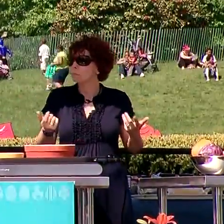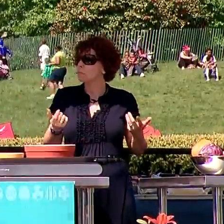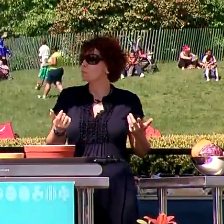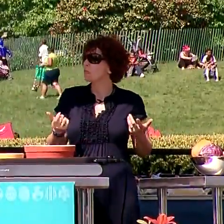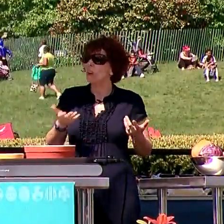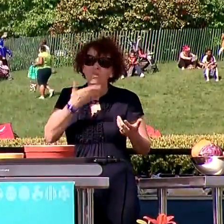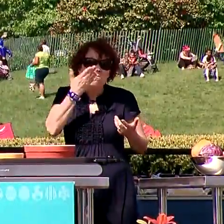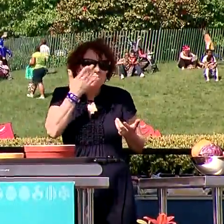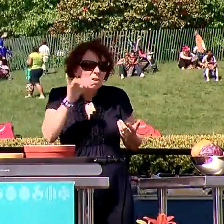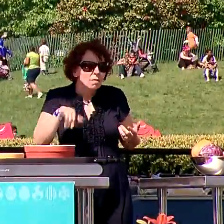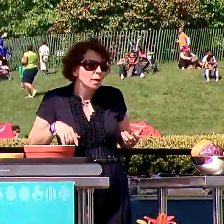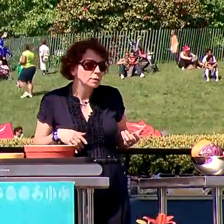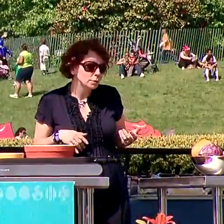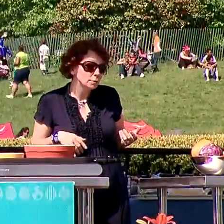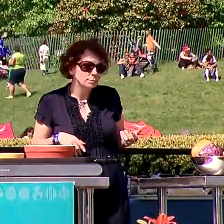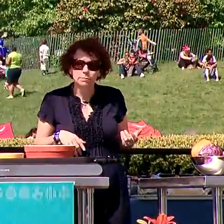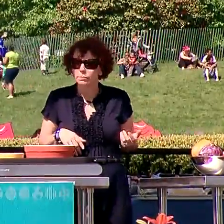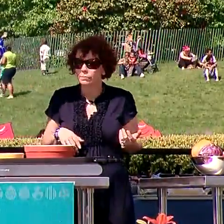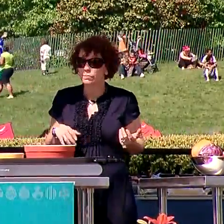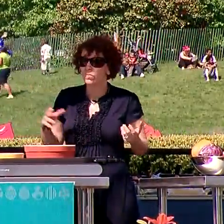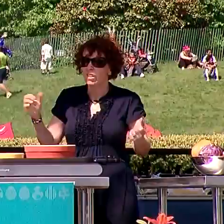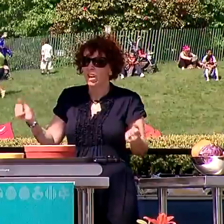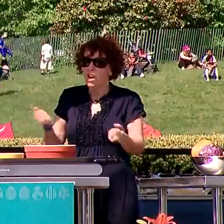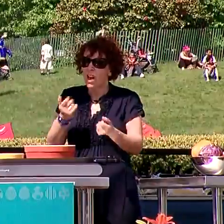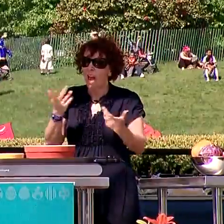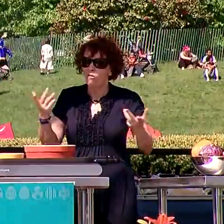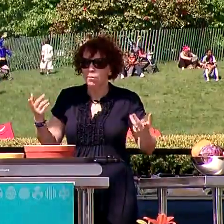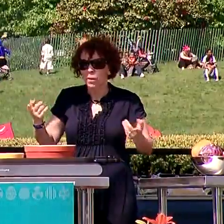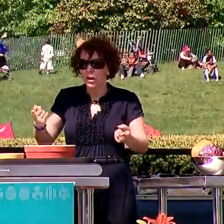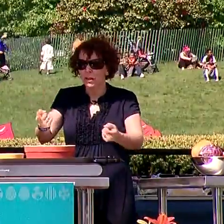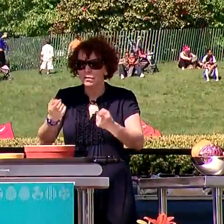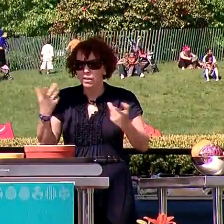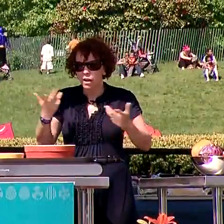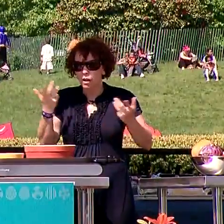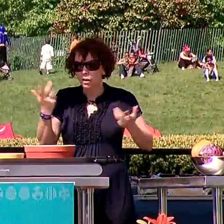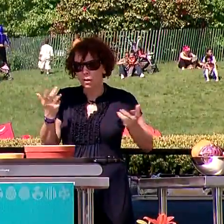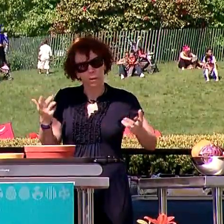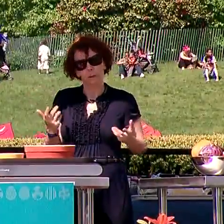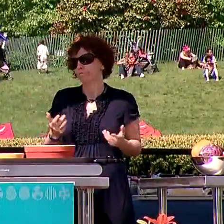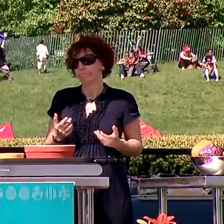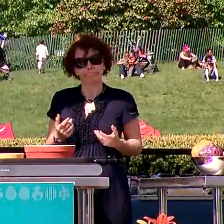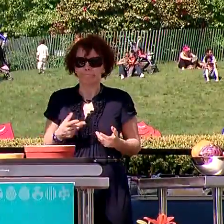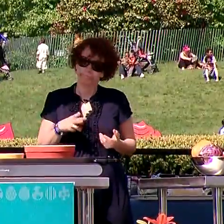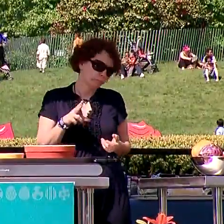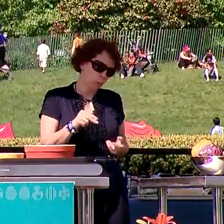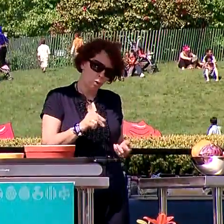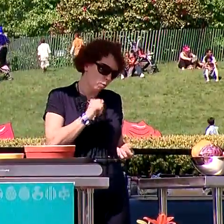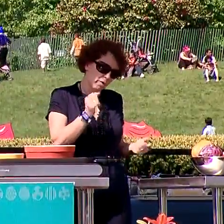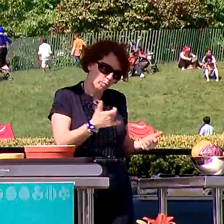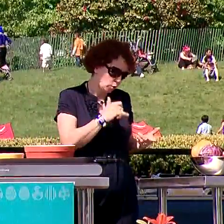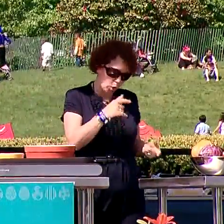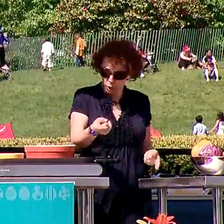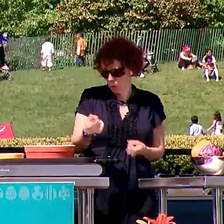Do you smell that? Well, everybody is not going to come up. I'm going to pick some people.